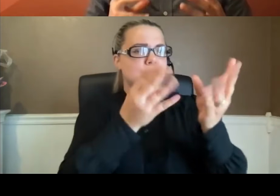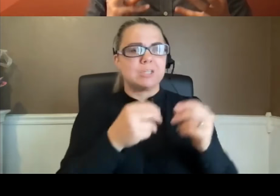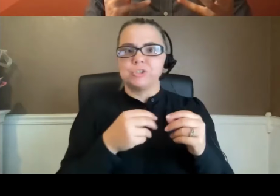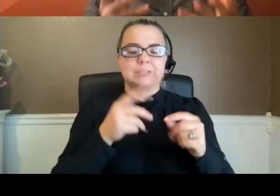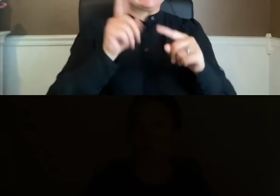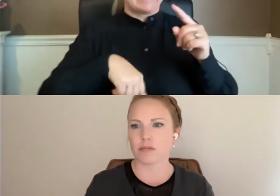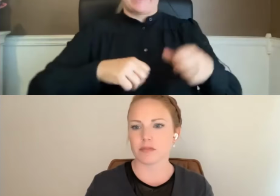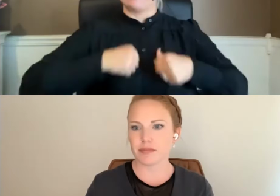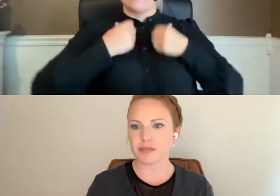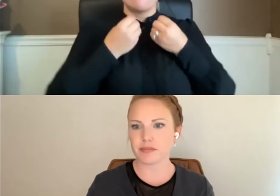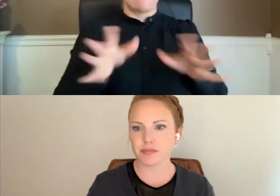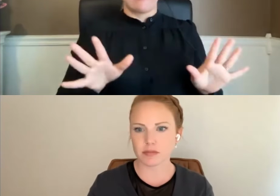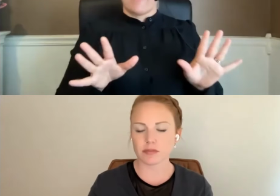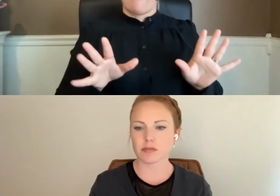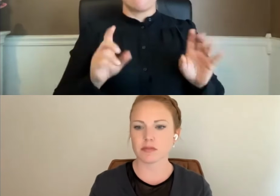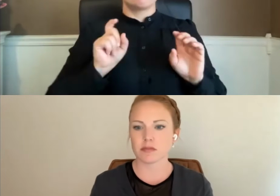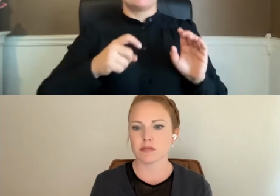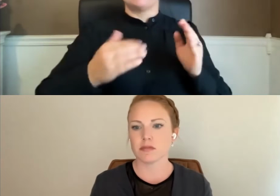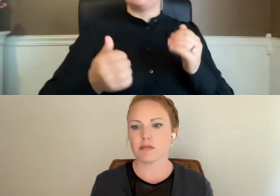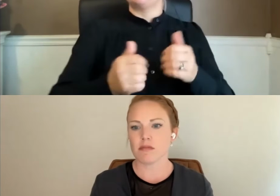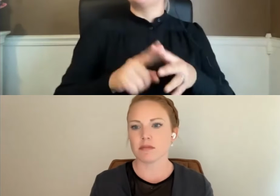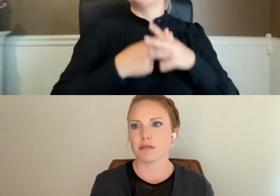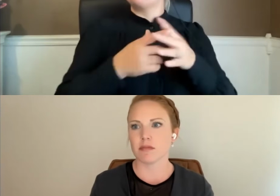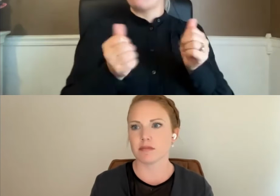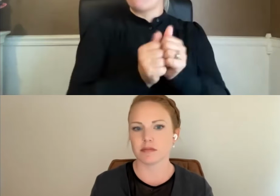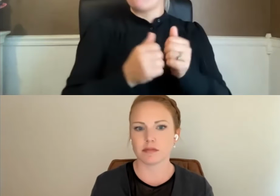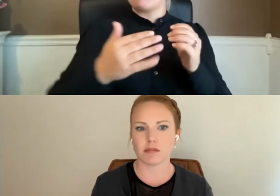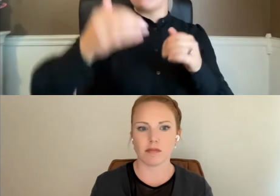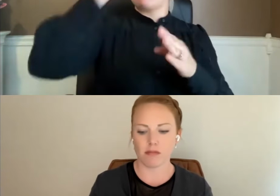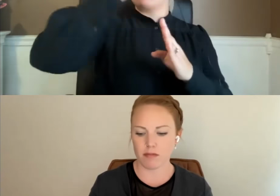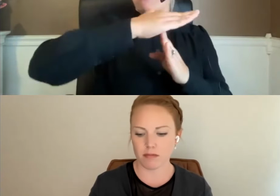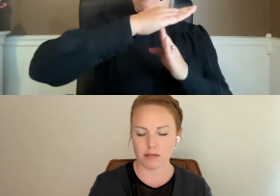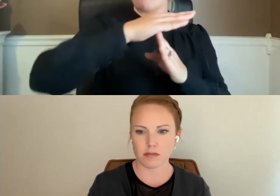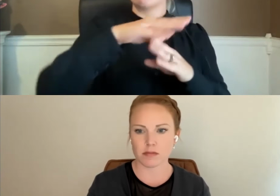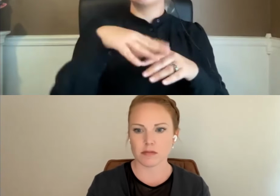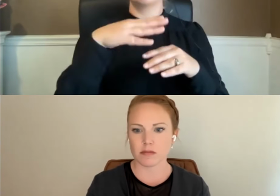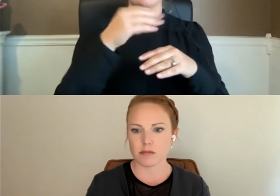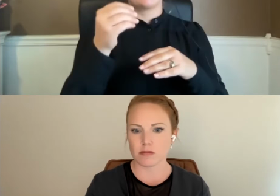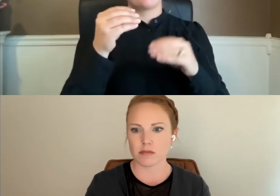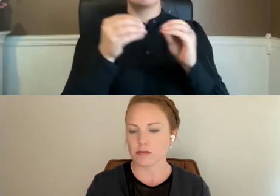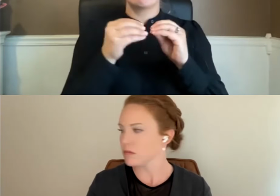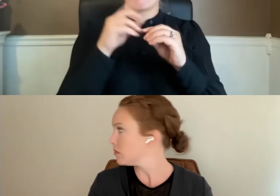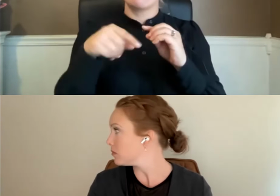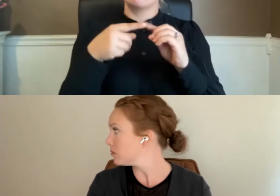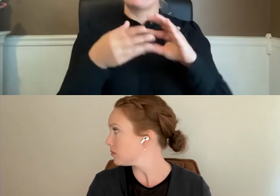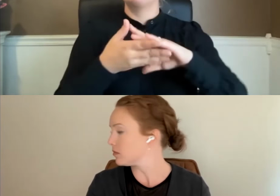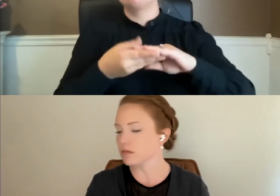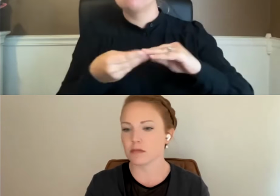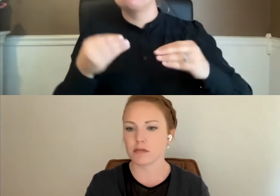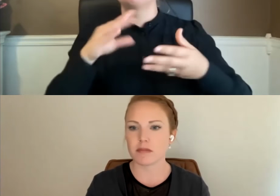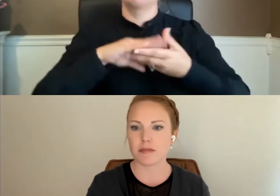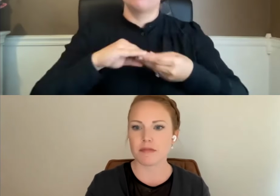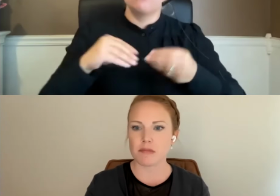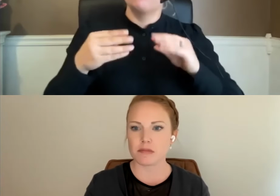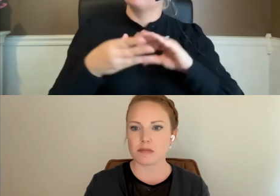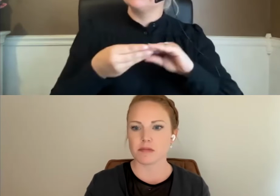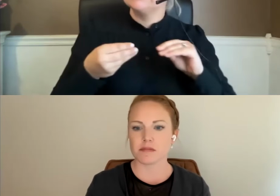and we describe things in more of a storytelling kind of way. And we are getting to the actual